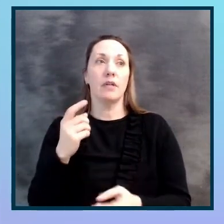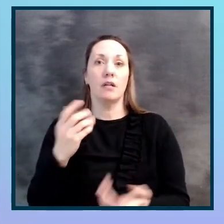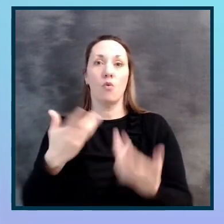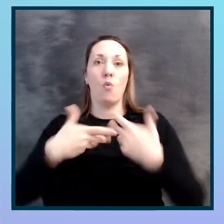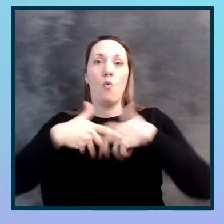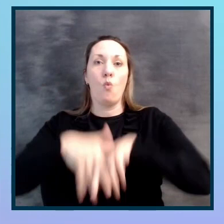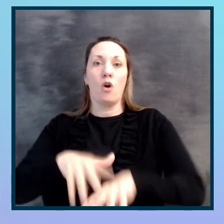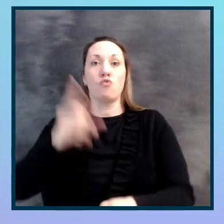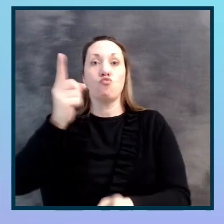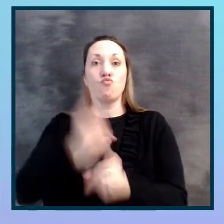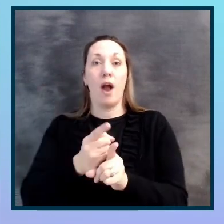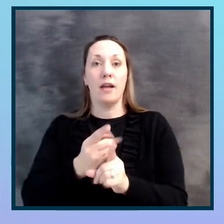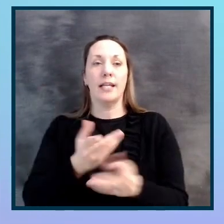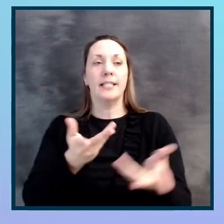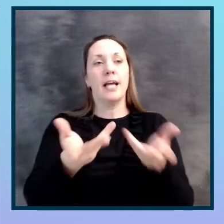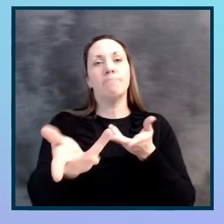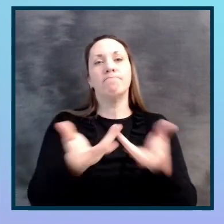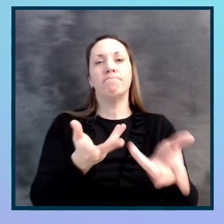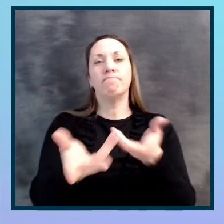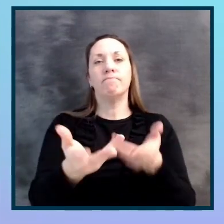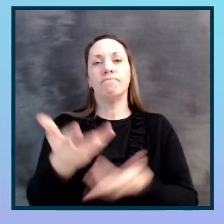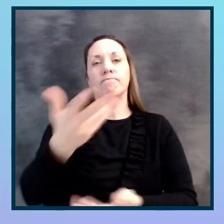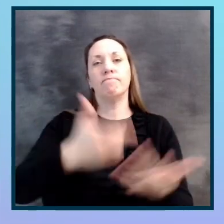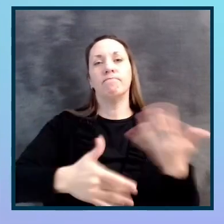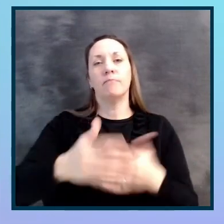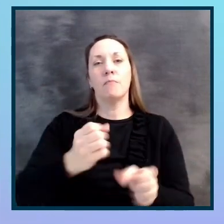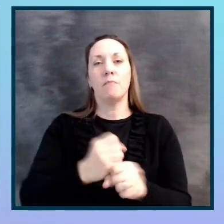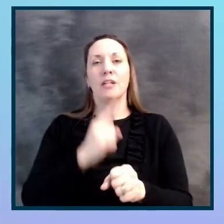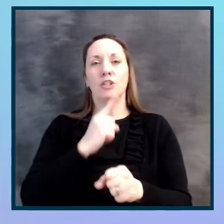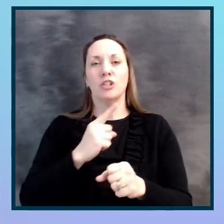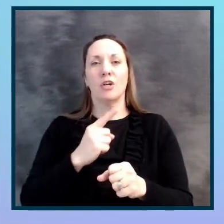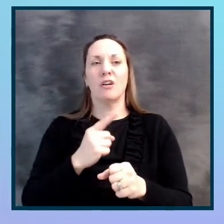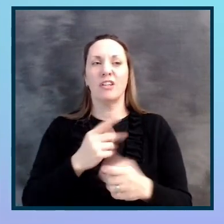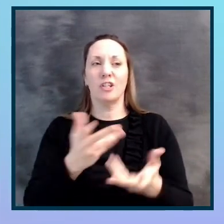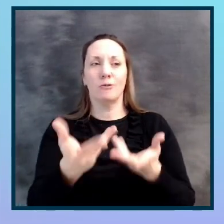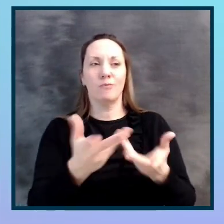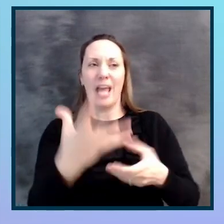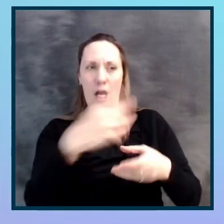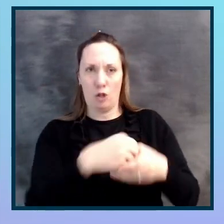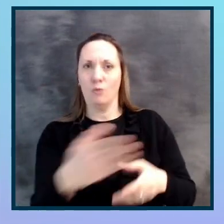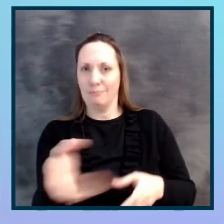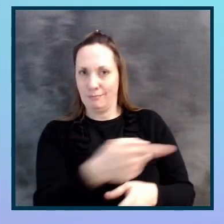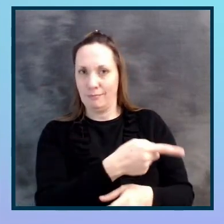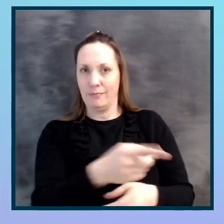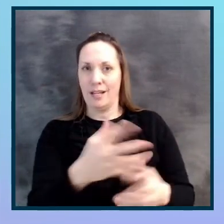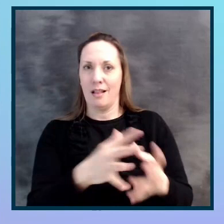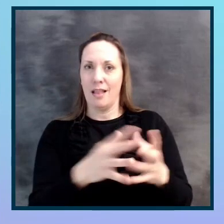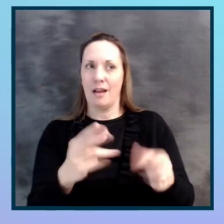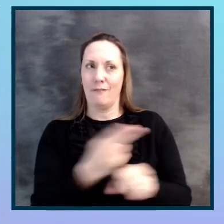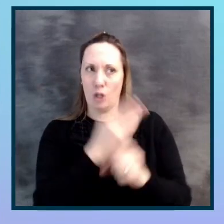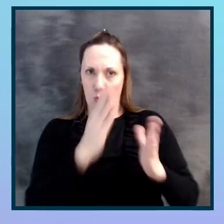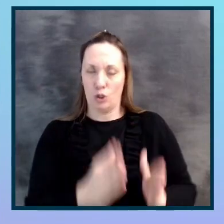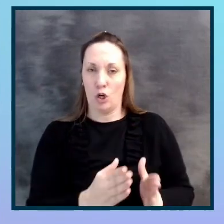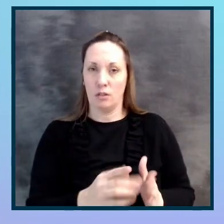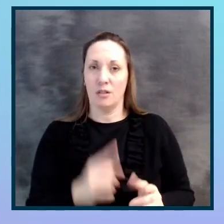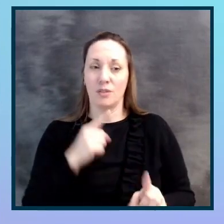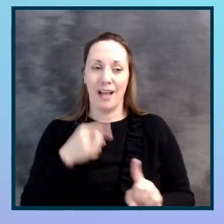is by having those conversations and making sure you talk to a wide group of users. So I would say definitely work with the design,